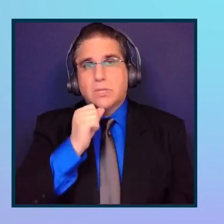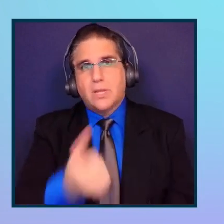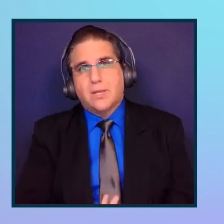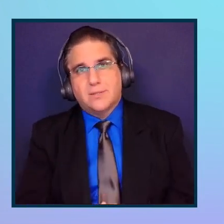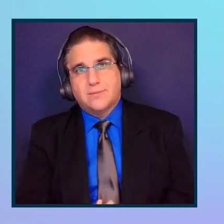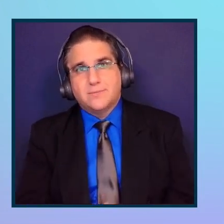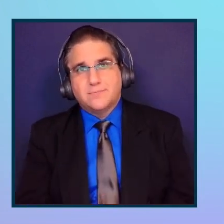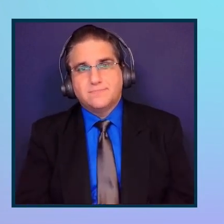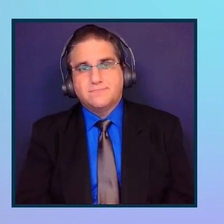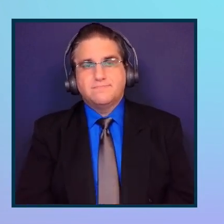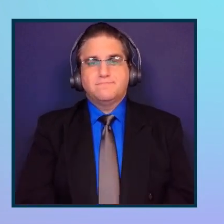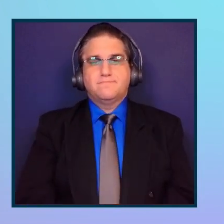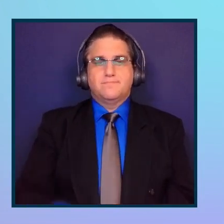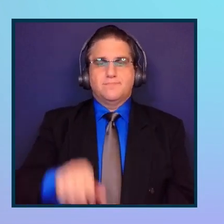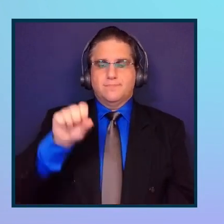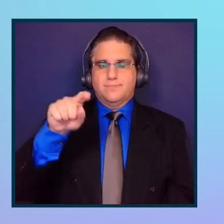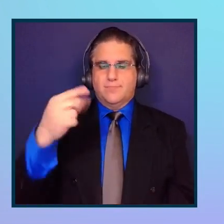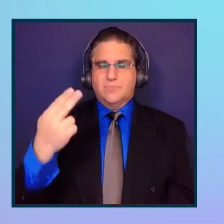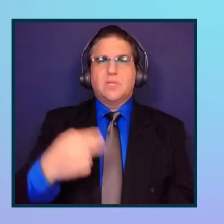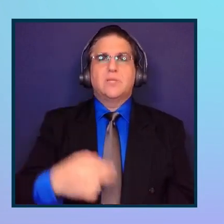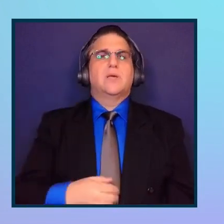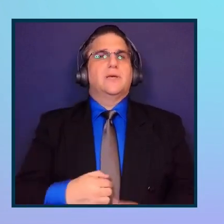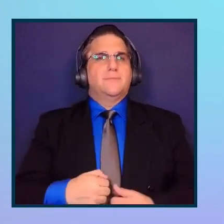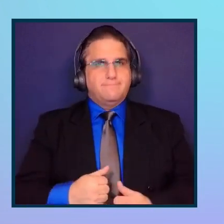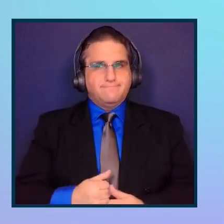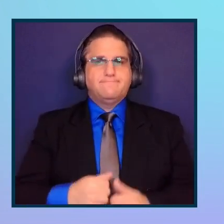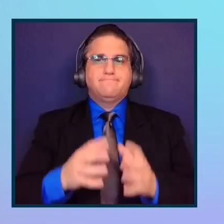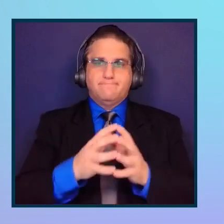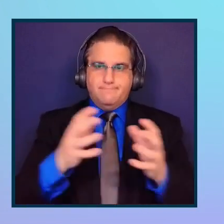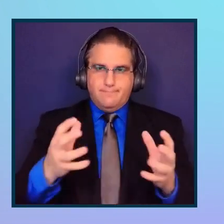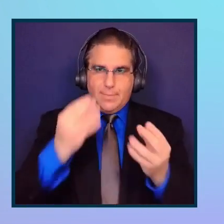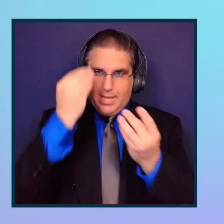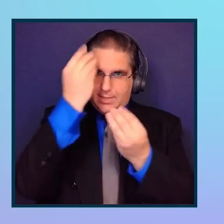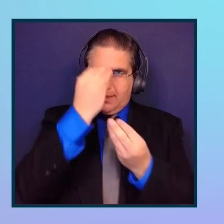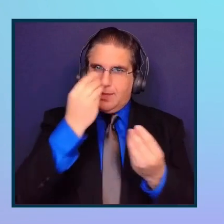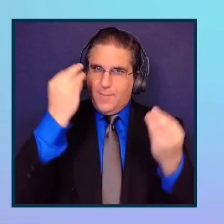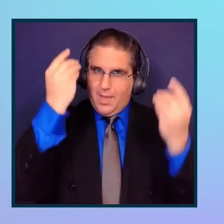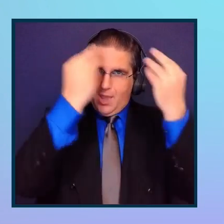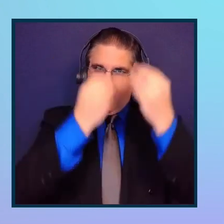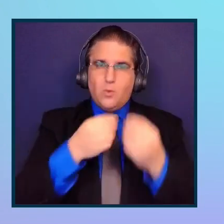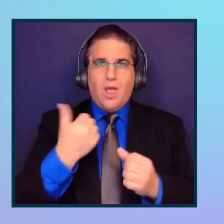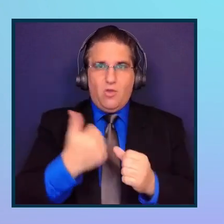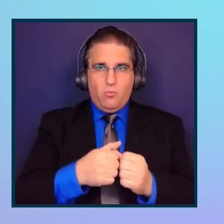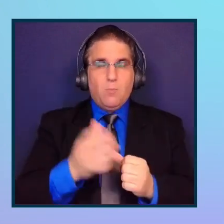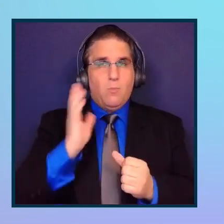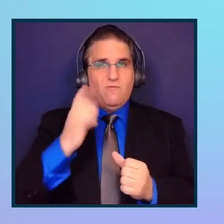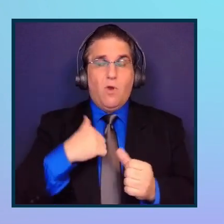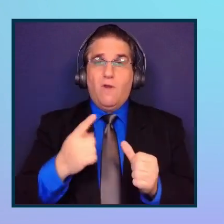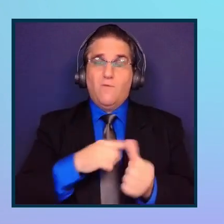I know that every time I went through this, it gave me a lot to think about. And again, so before I hand this back to Laura